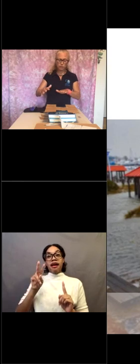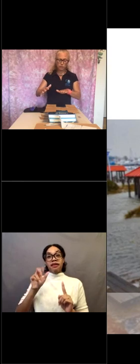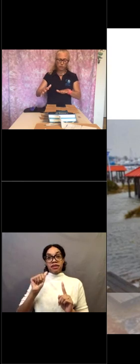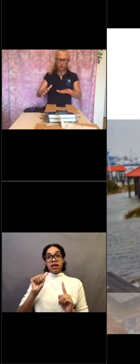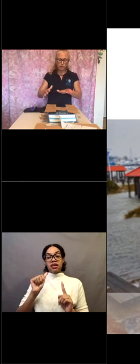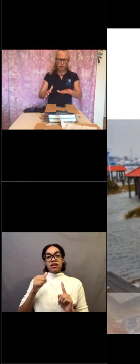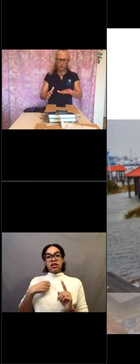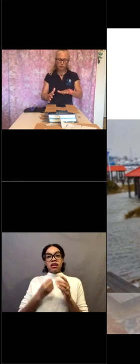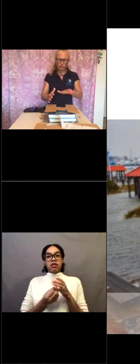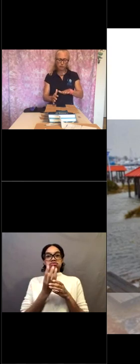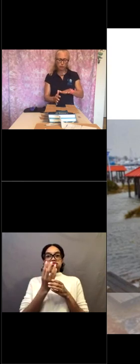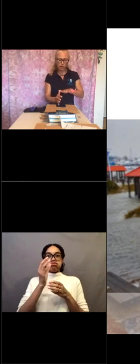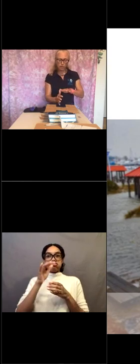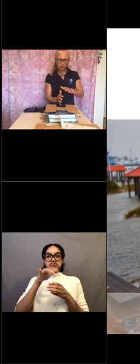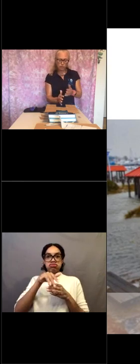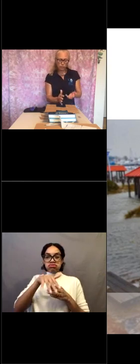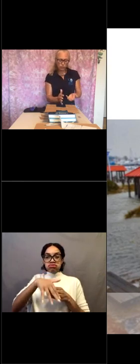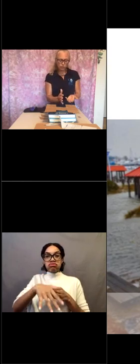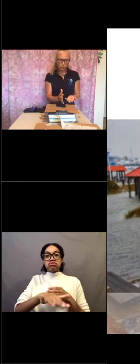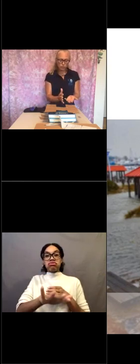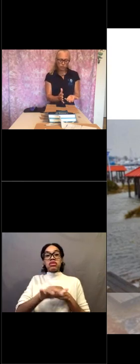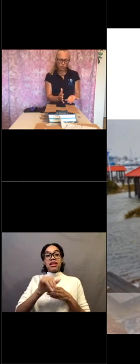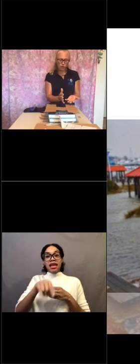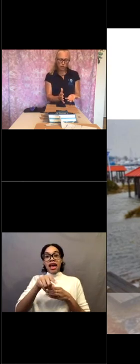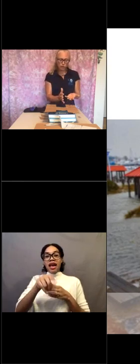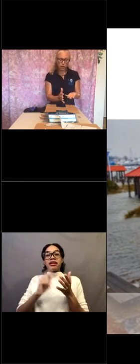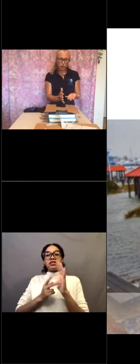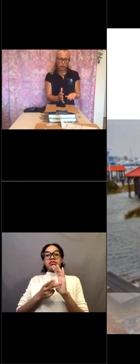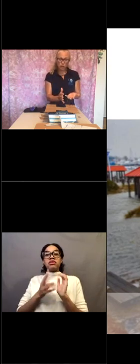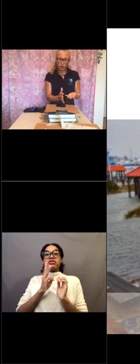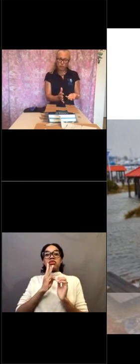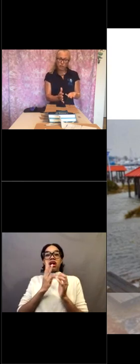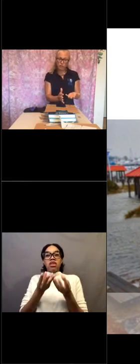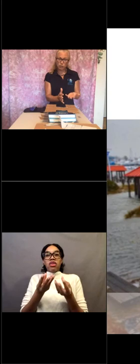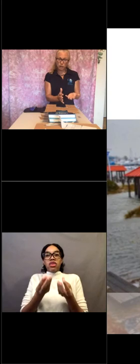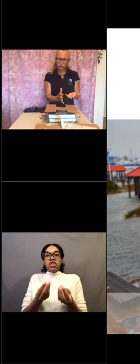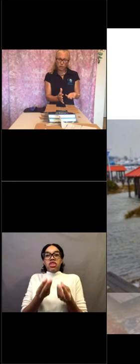and so the sea level will actually push some of the water, our drinking water